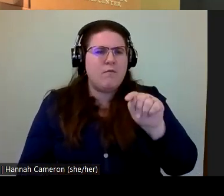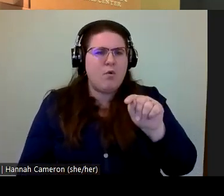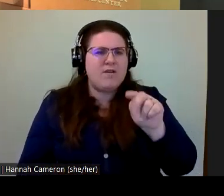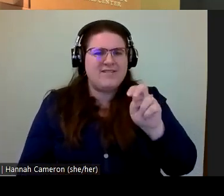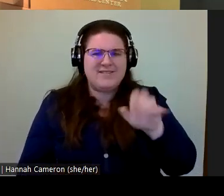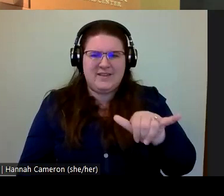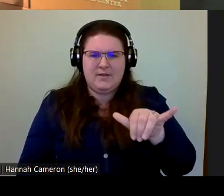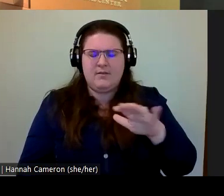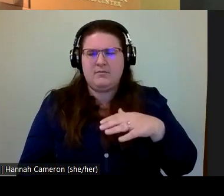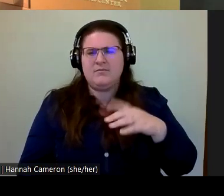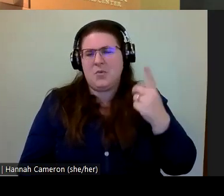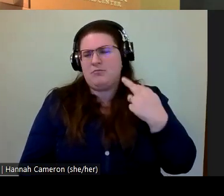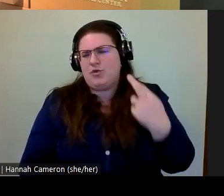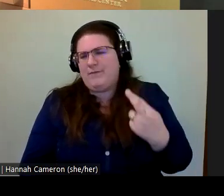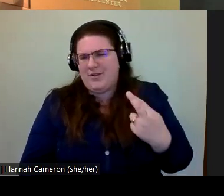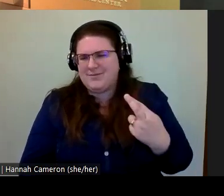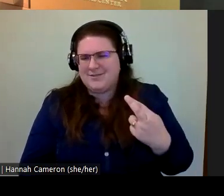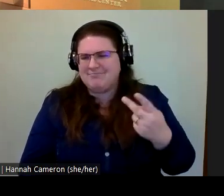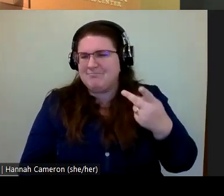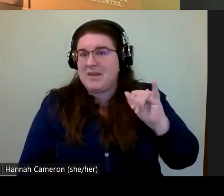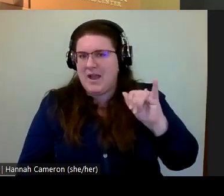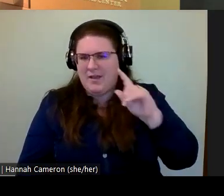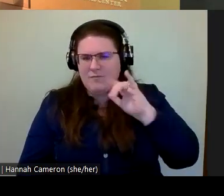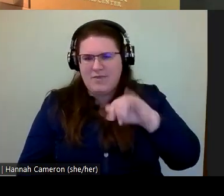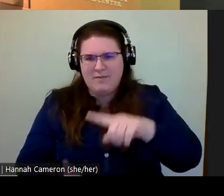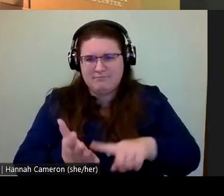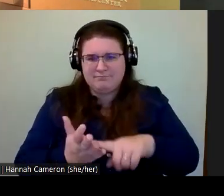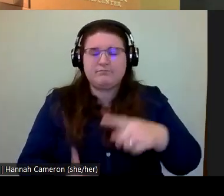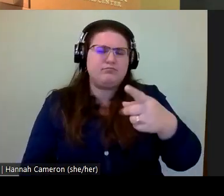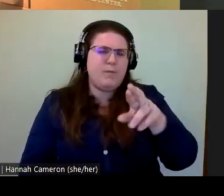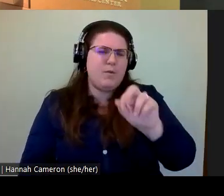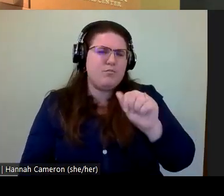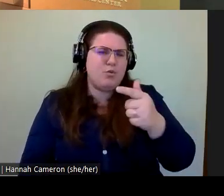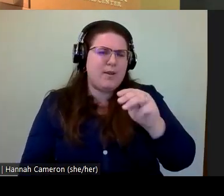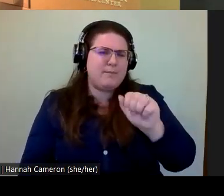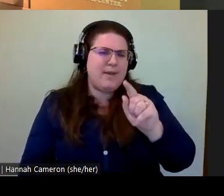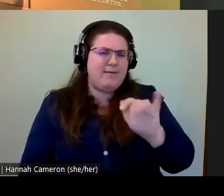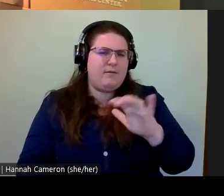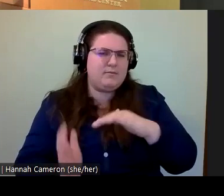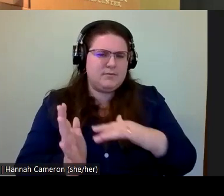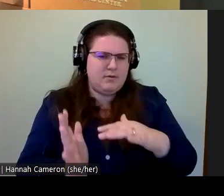it was funded by porori it was a pragmatic study and what we tested is can you apply this kind of